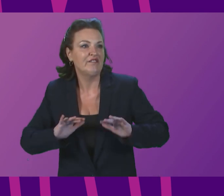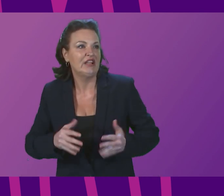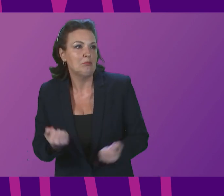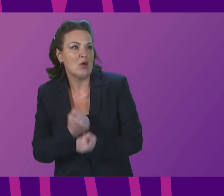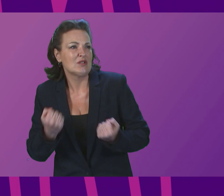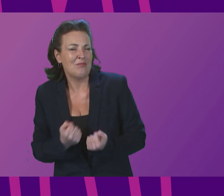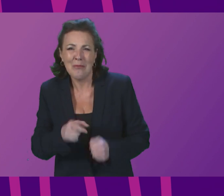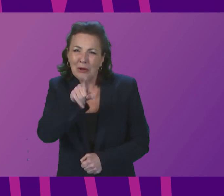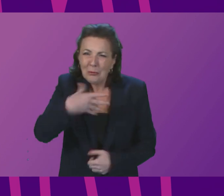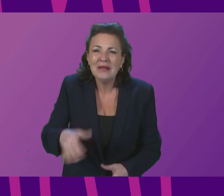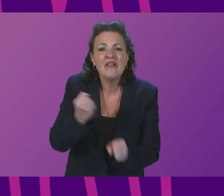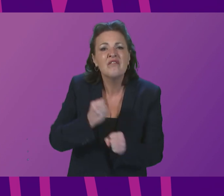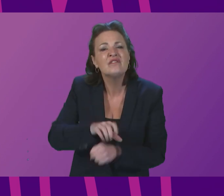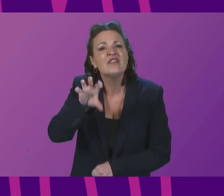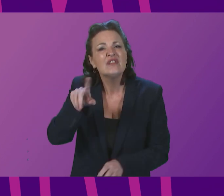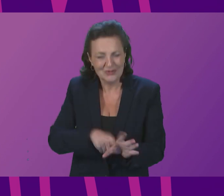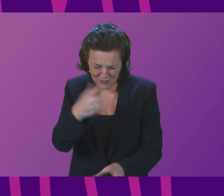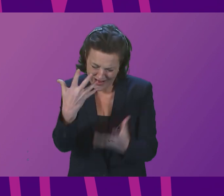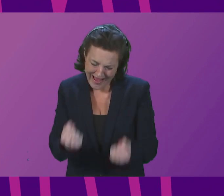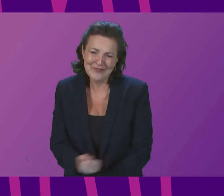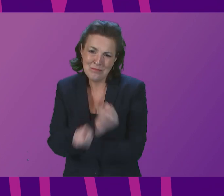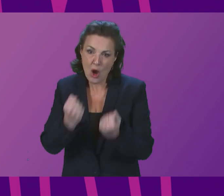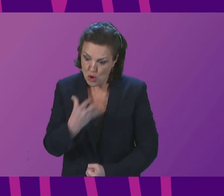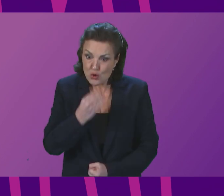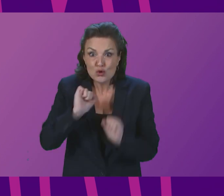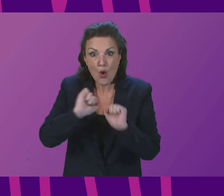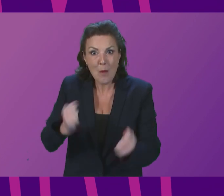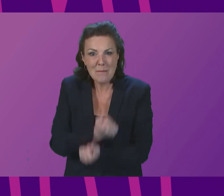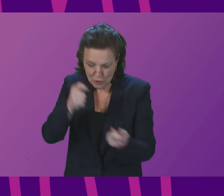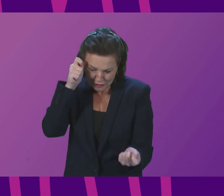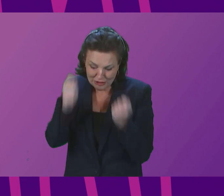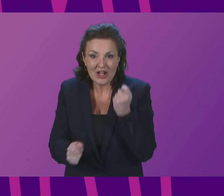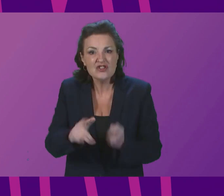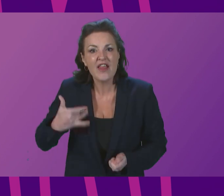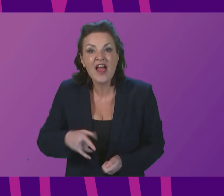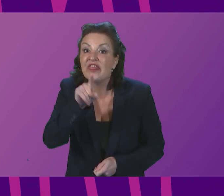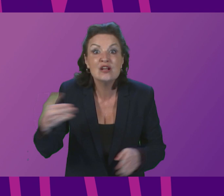power for 15 years, so she has power and she should use it to change people’s lives, because that is what the job is for.